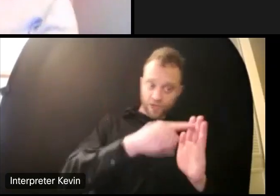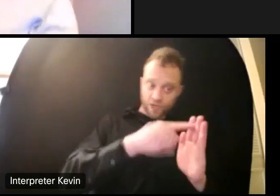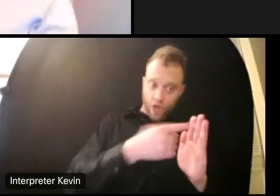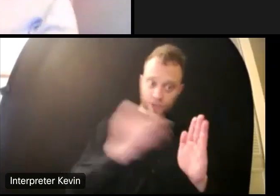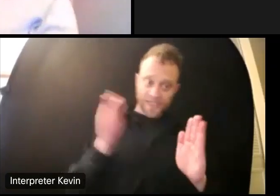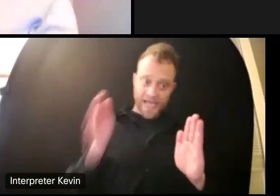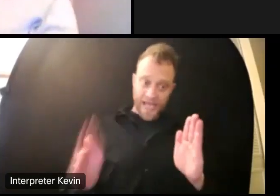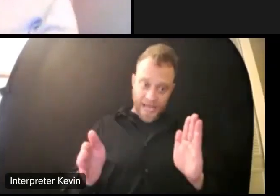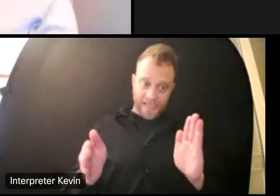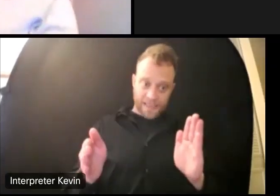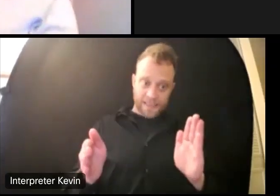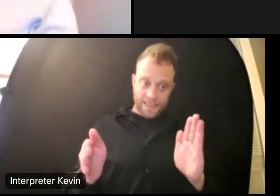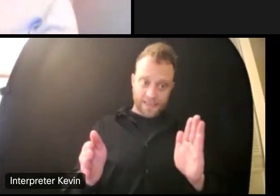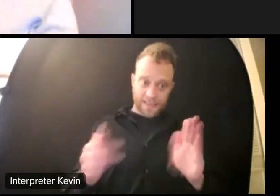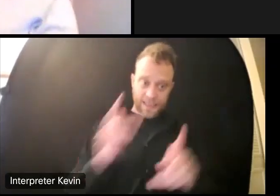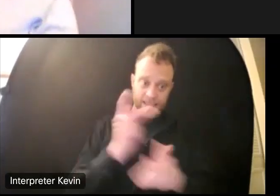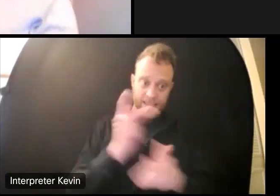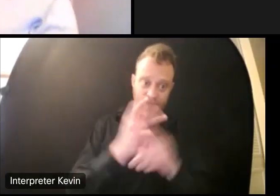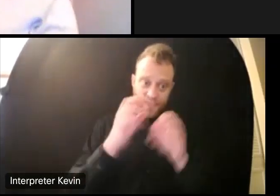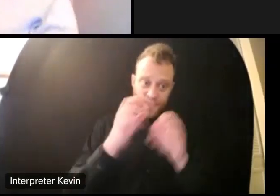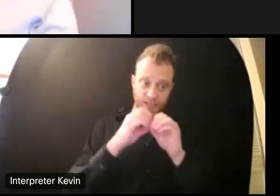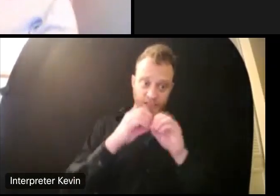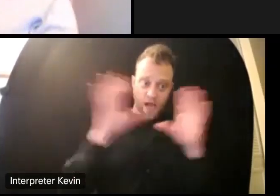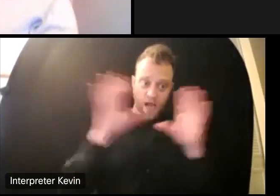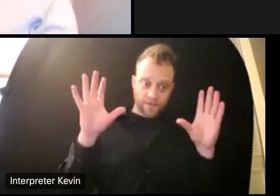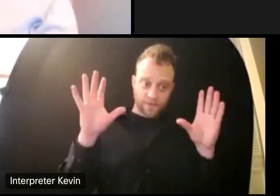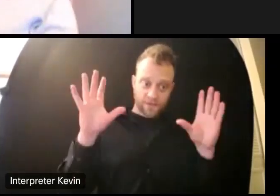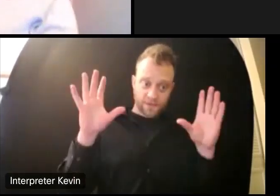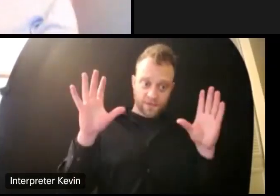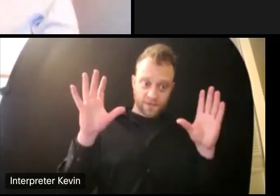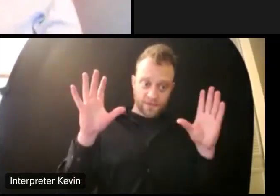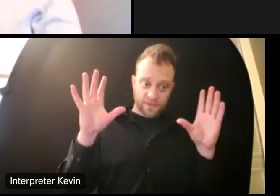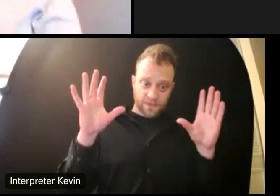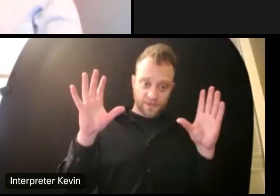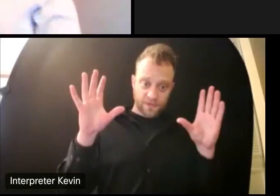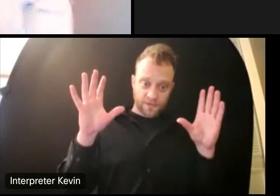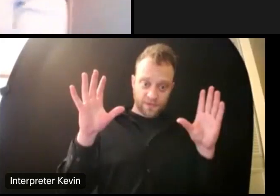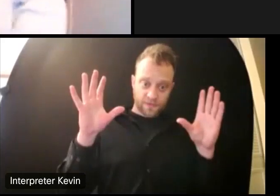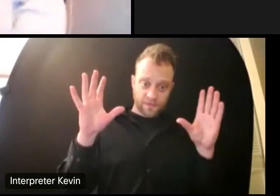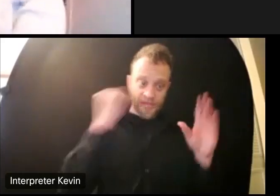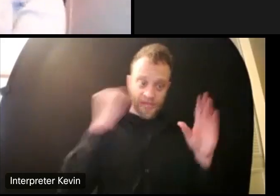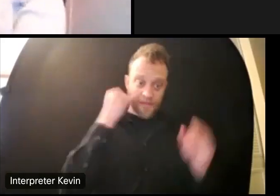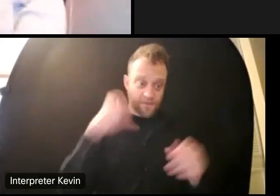you know, if you're very responsive to the people in your community and you're very